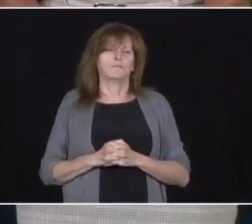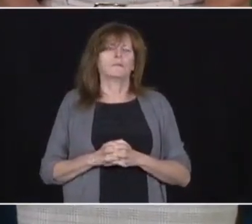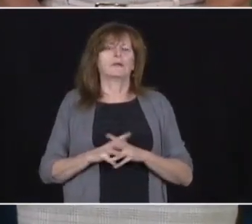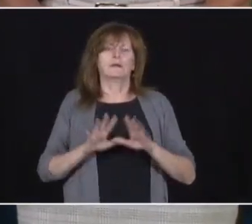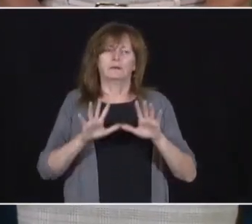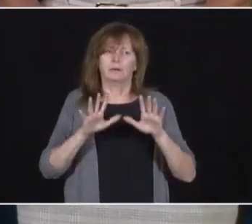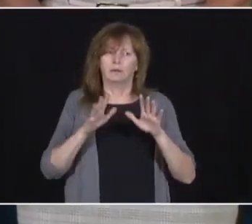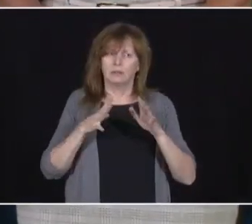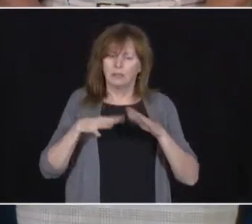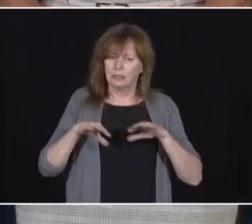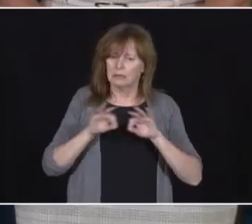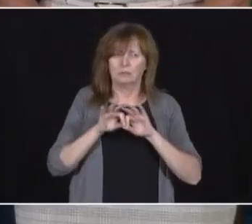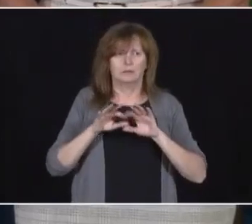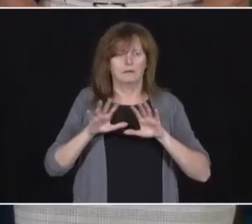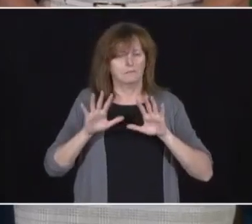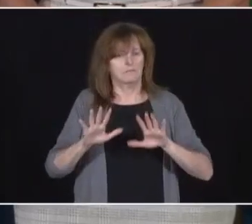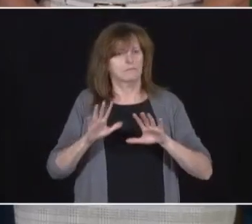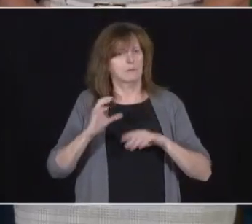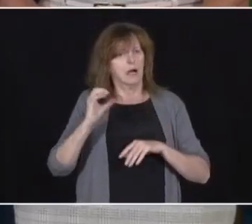It is really important in Ontario,